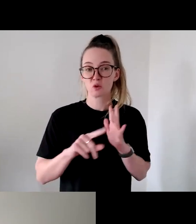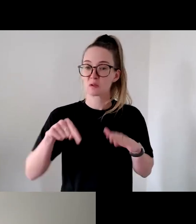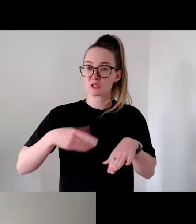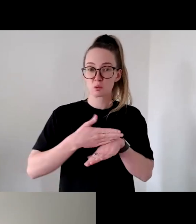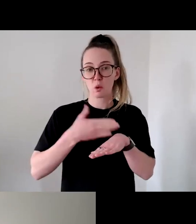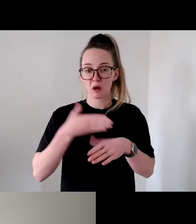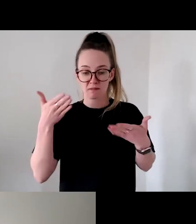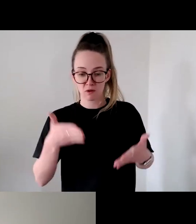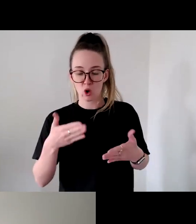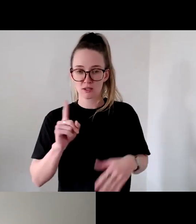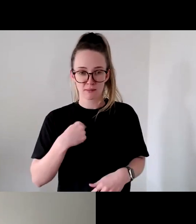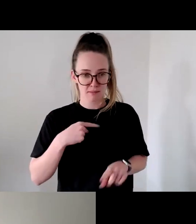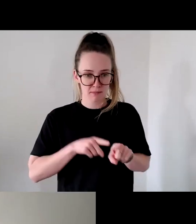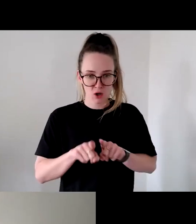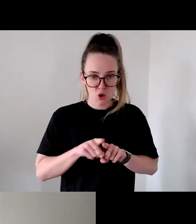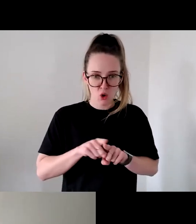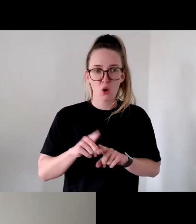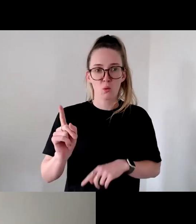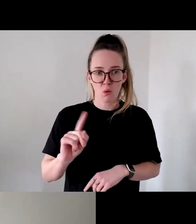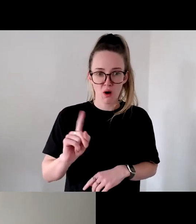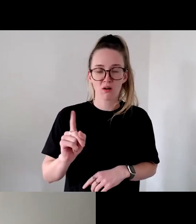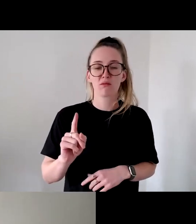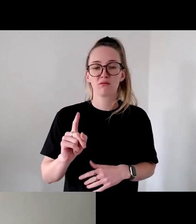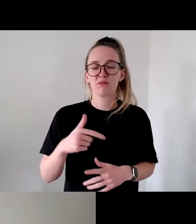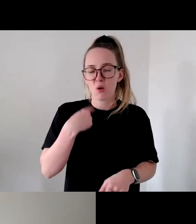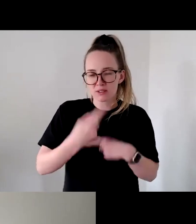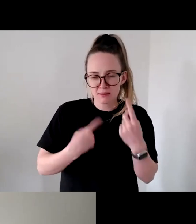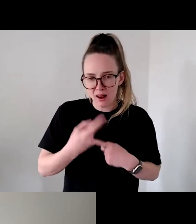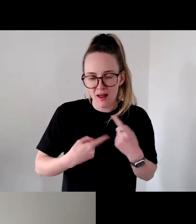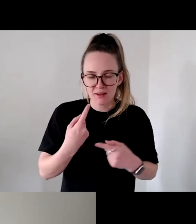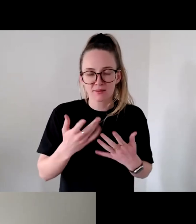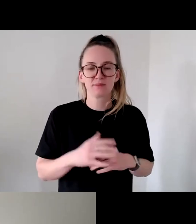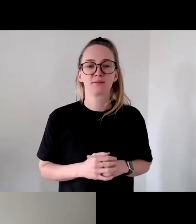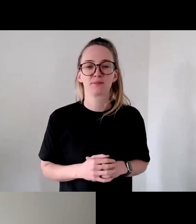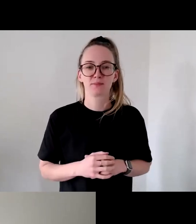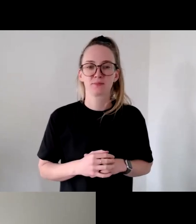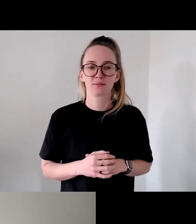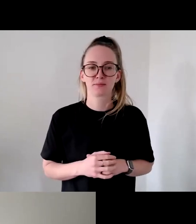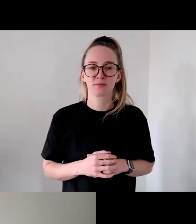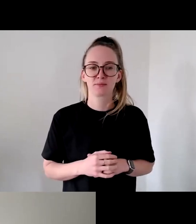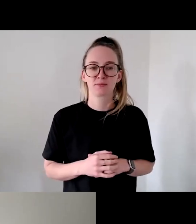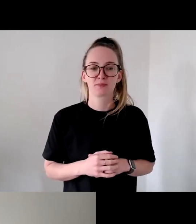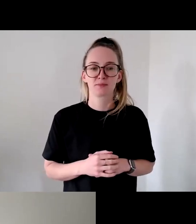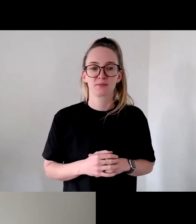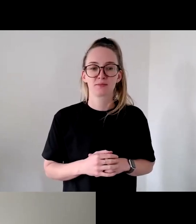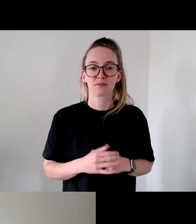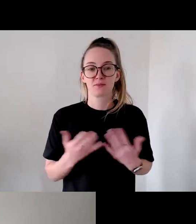learnt from what happened with screen, I will tell you in a bit of a chat that is off script, Rosie,